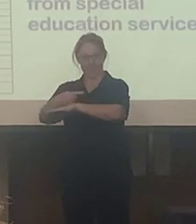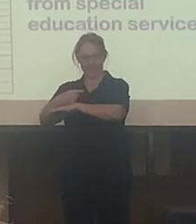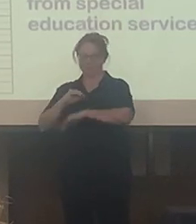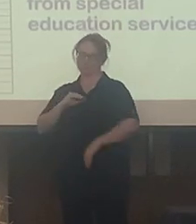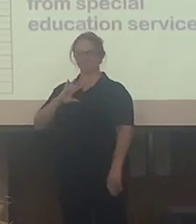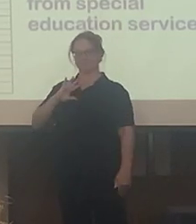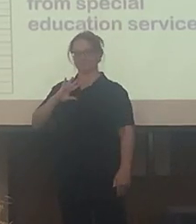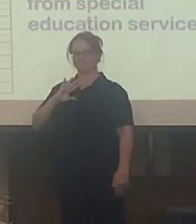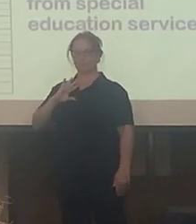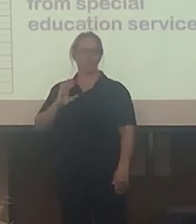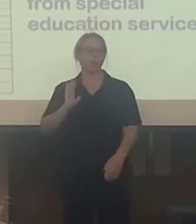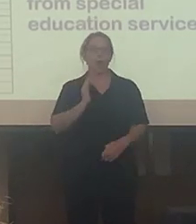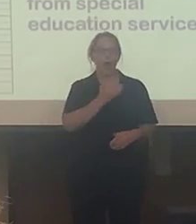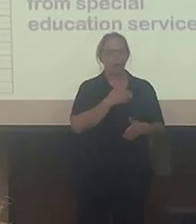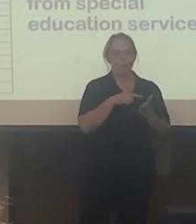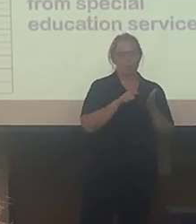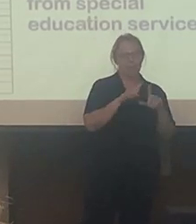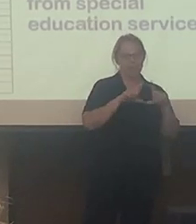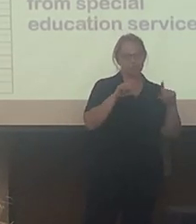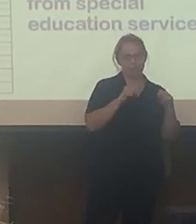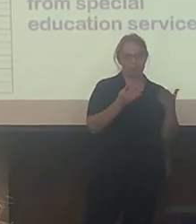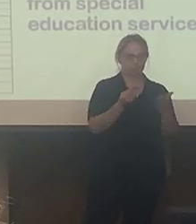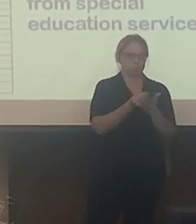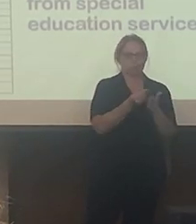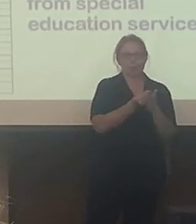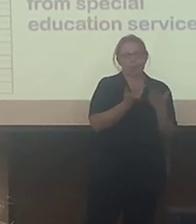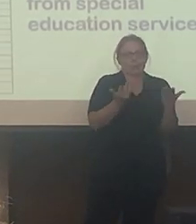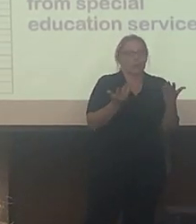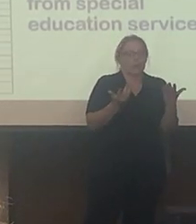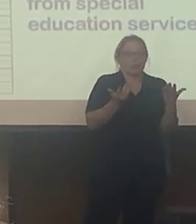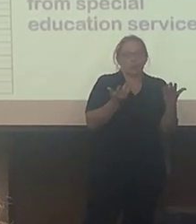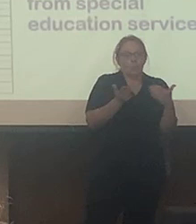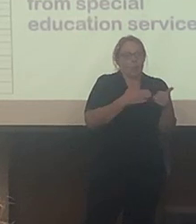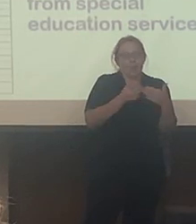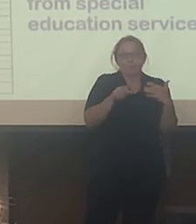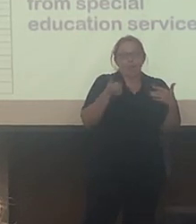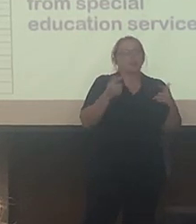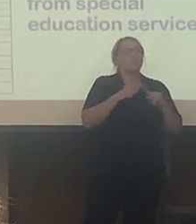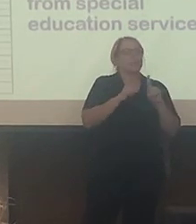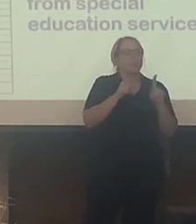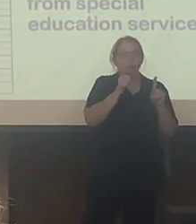be momentary it might be i don't know whatever else paychecks are but they don't wake up and say